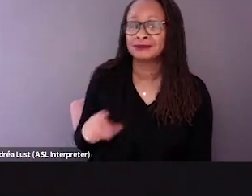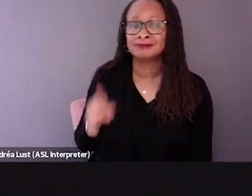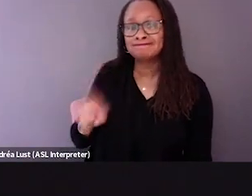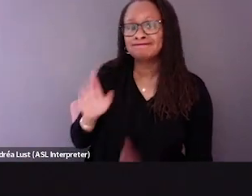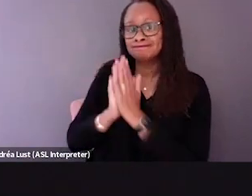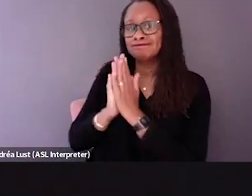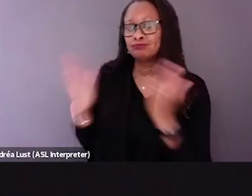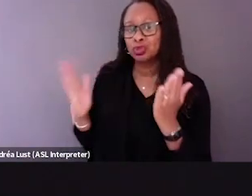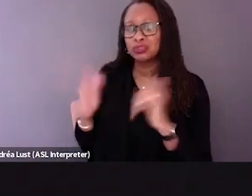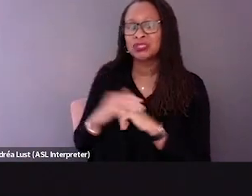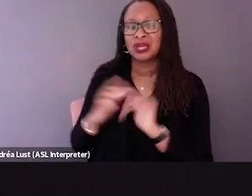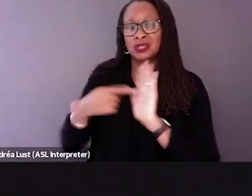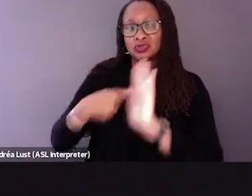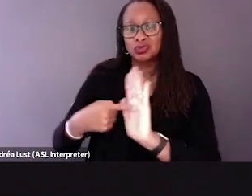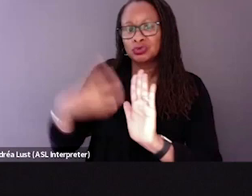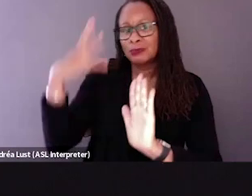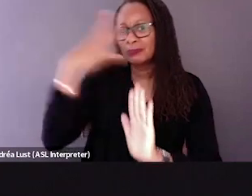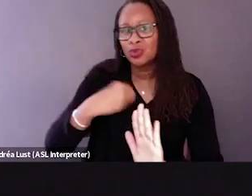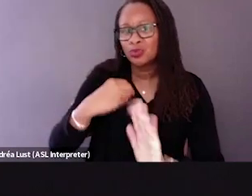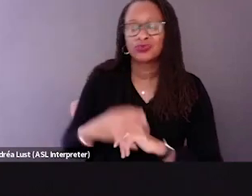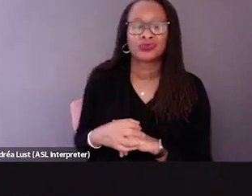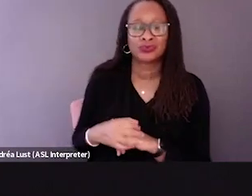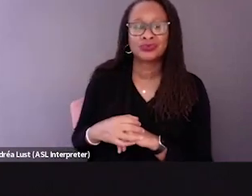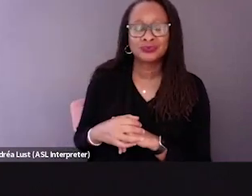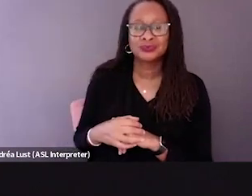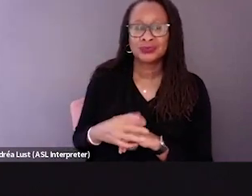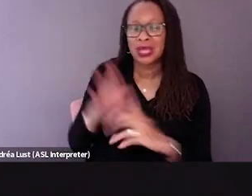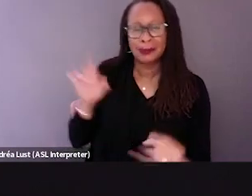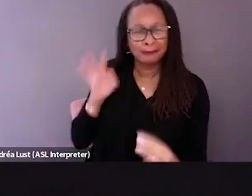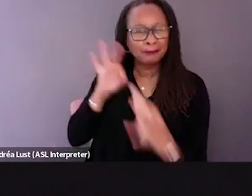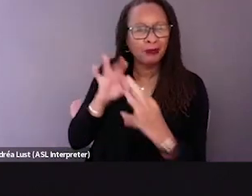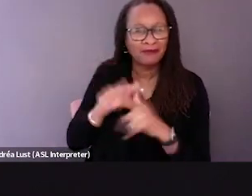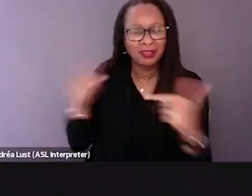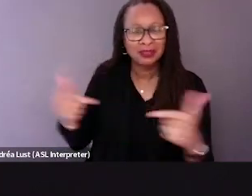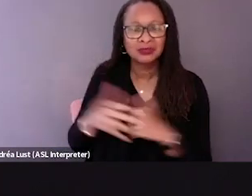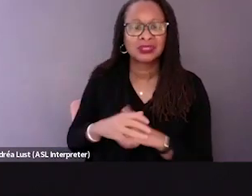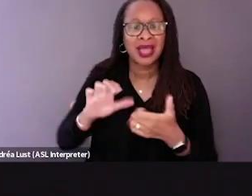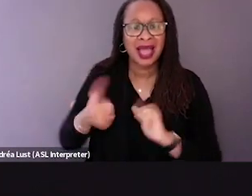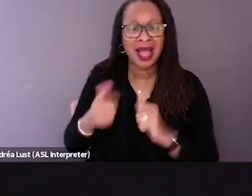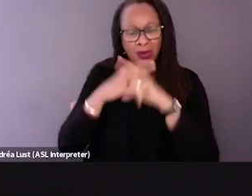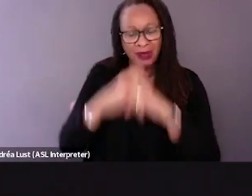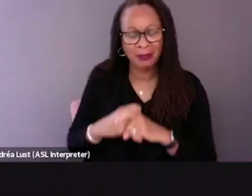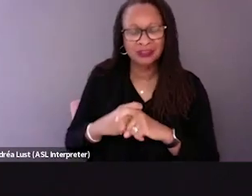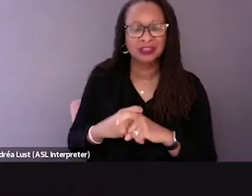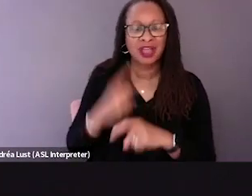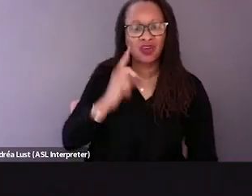that just illustrates so beautifully and in such perfect language, like how complicated it is for us to talk about race,